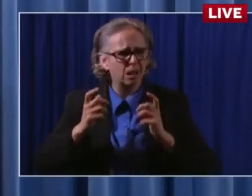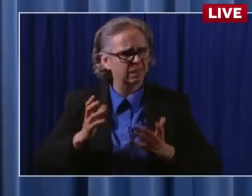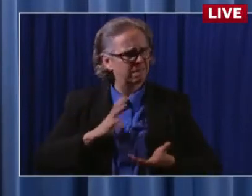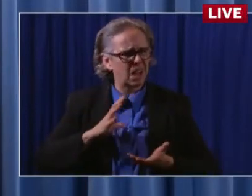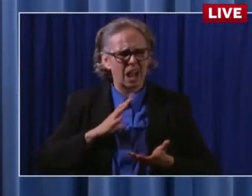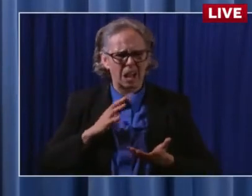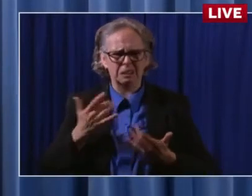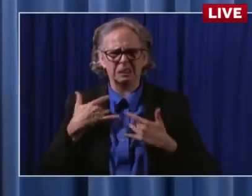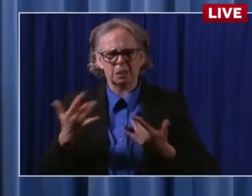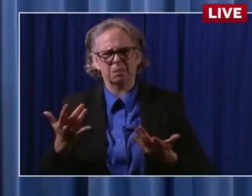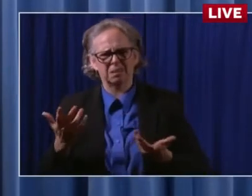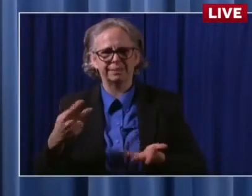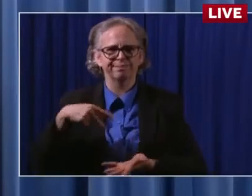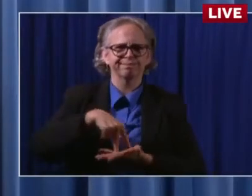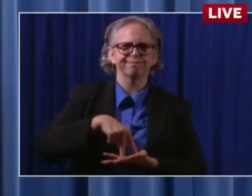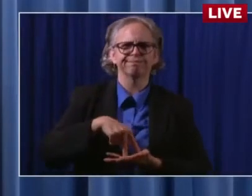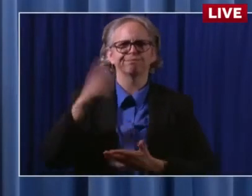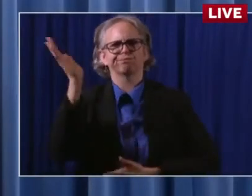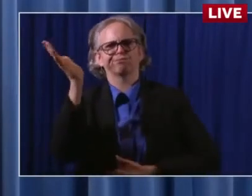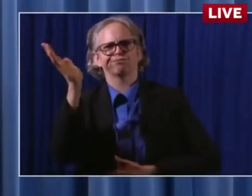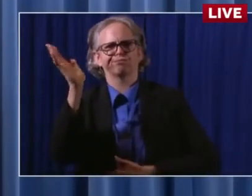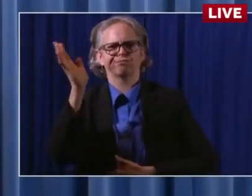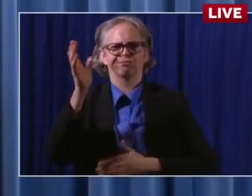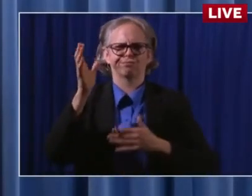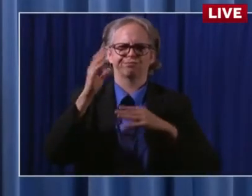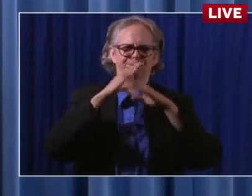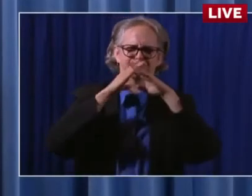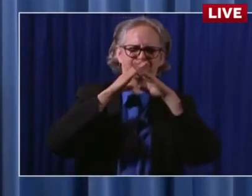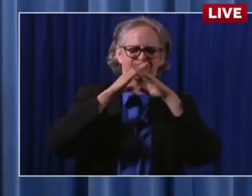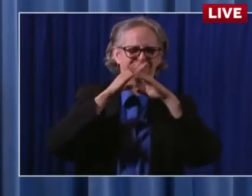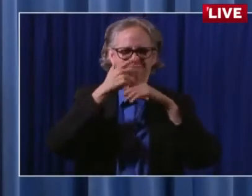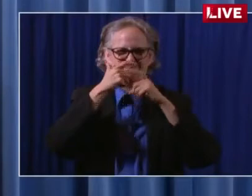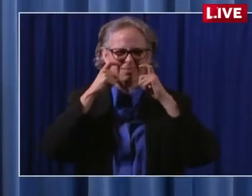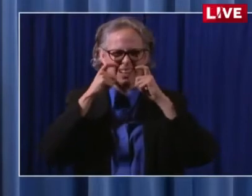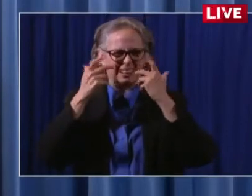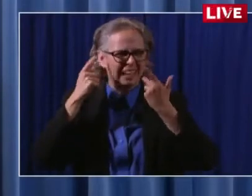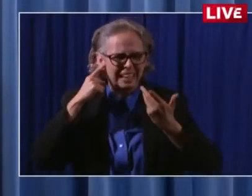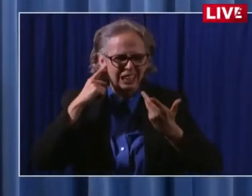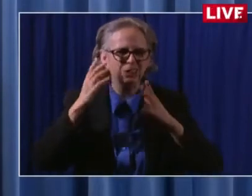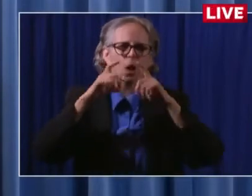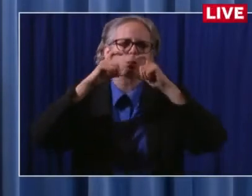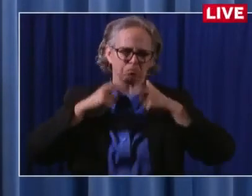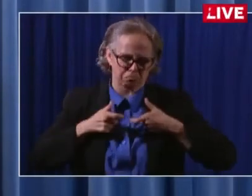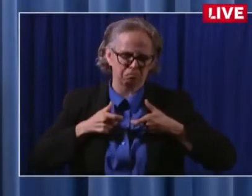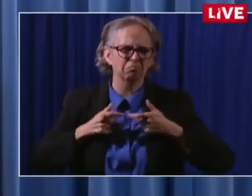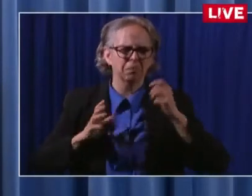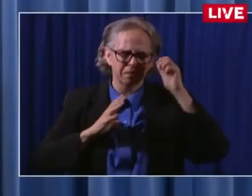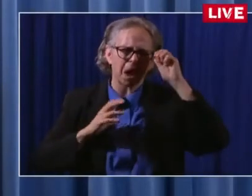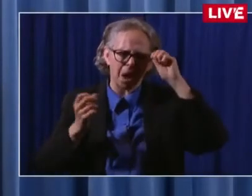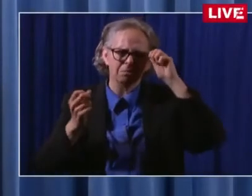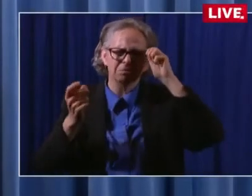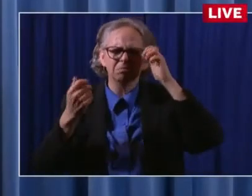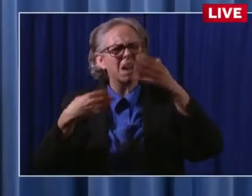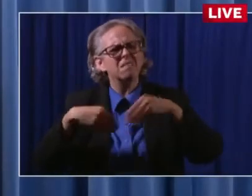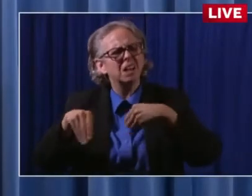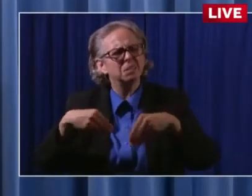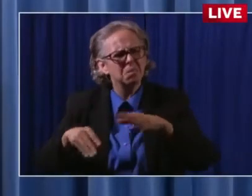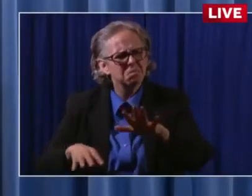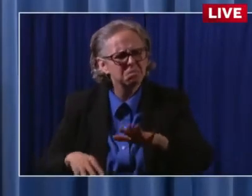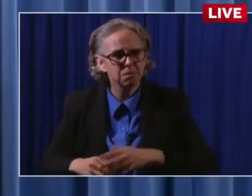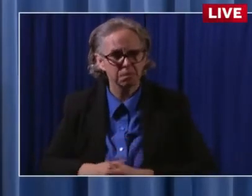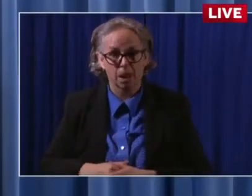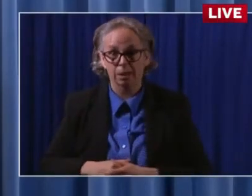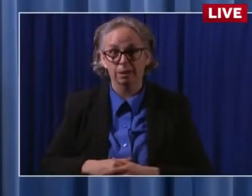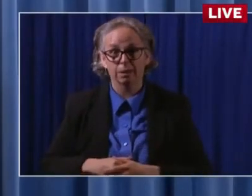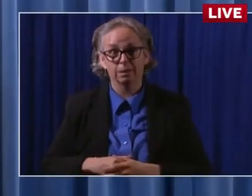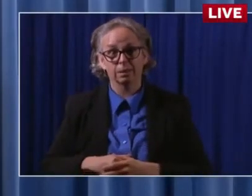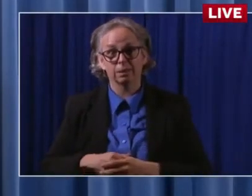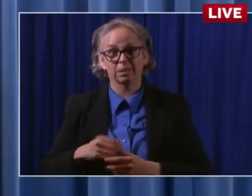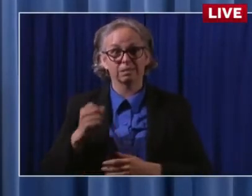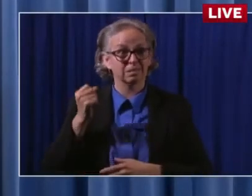IF THERE’S SOME REASON THEY CANNOT HAVE THE MASK ON, IT IS USUALLY GOING TO BE SPEAKING ROLES THAT MAKE IT IN THE WAY OF THEM SPEAKING.